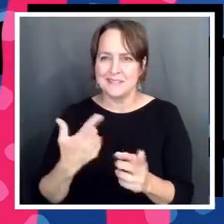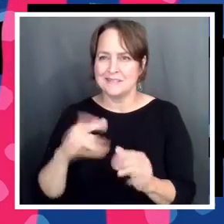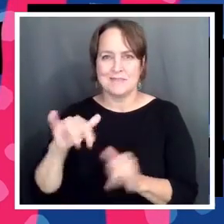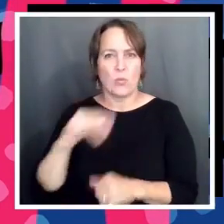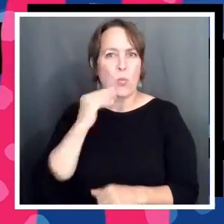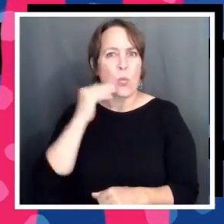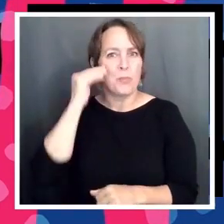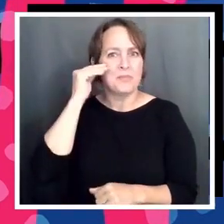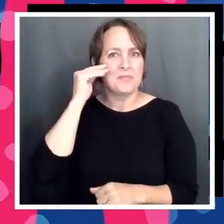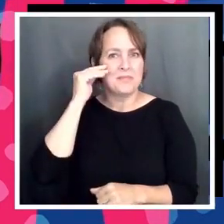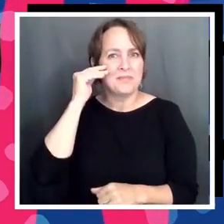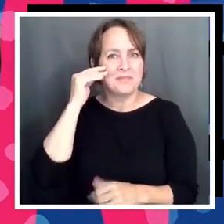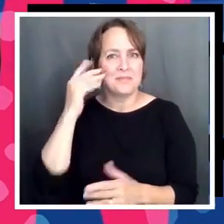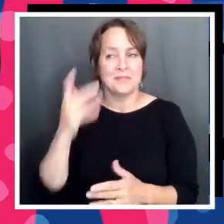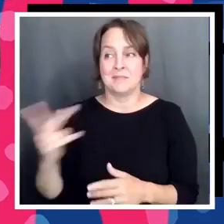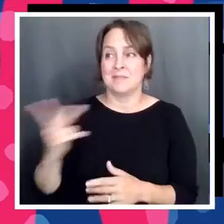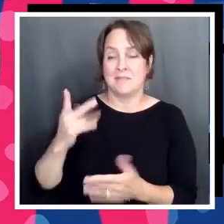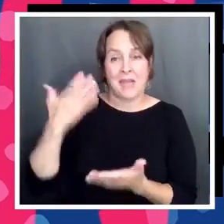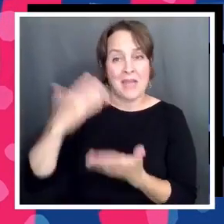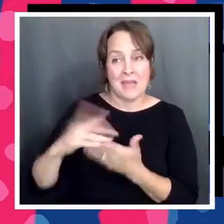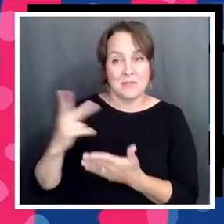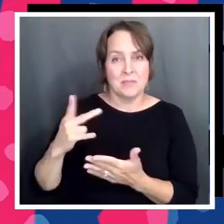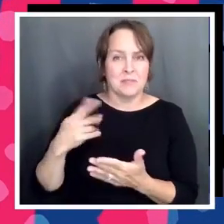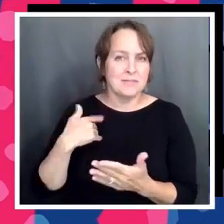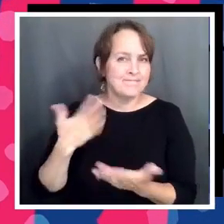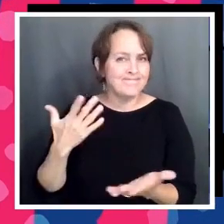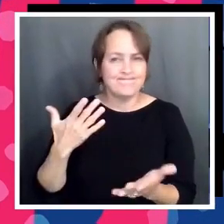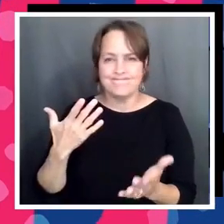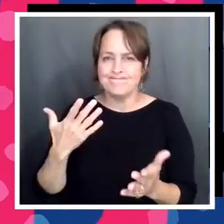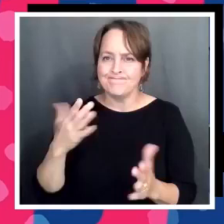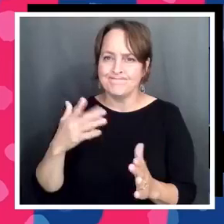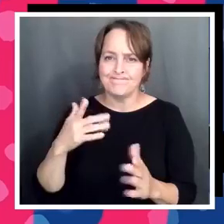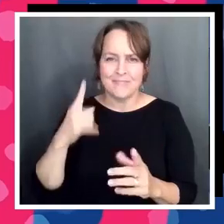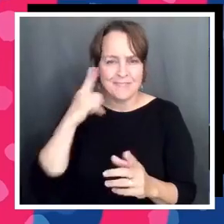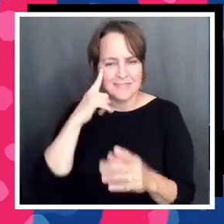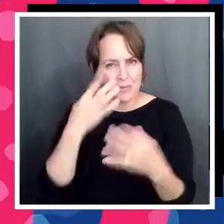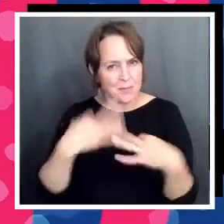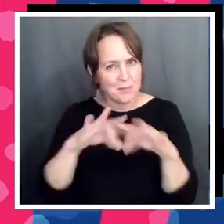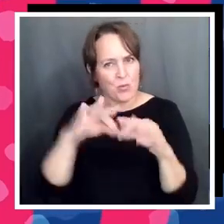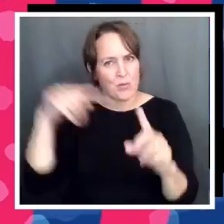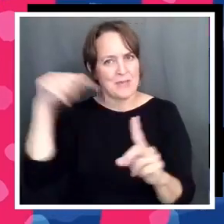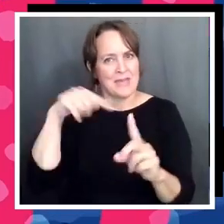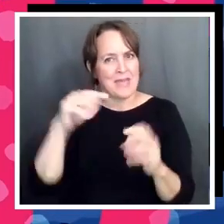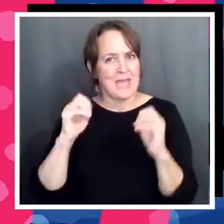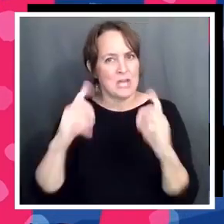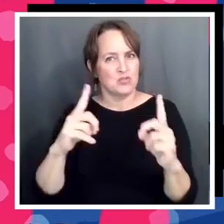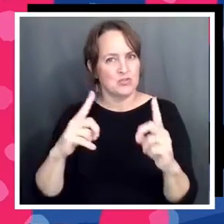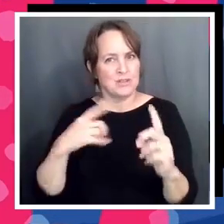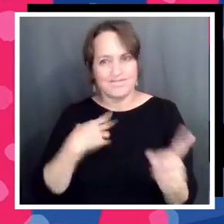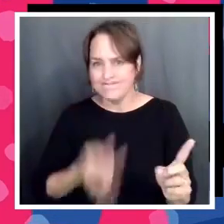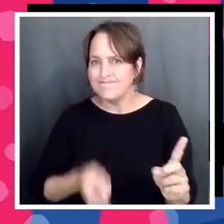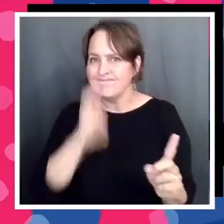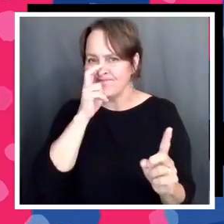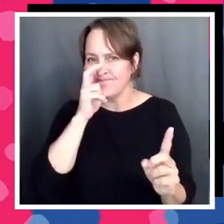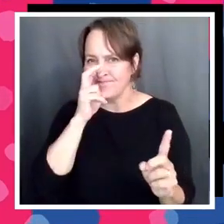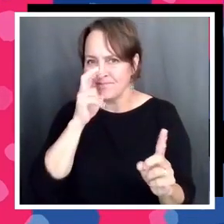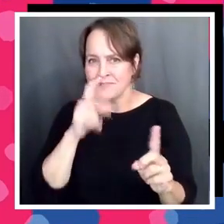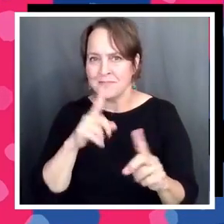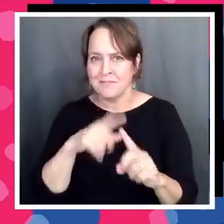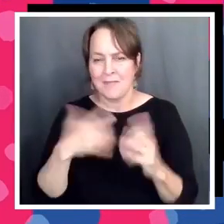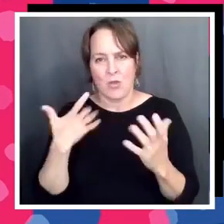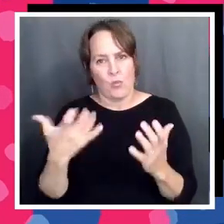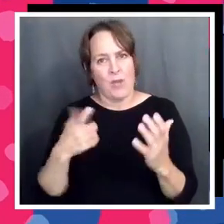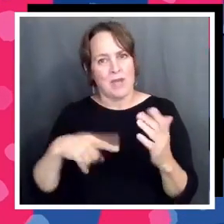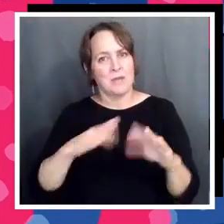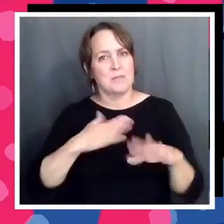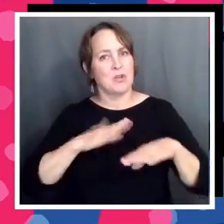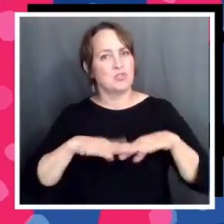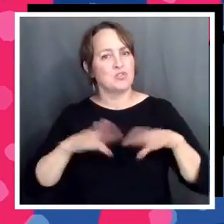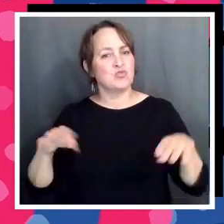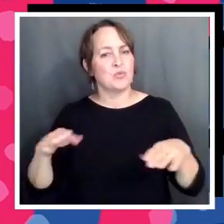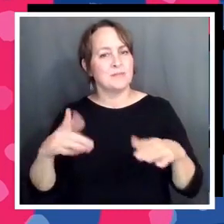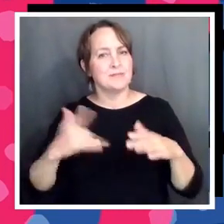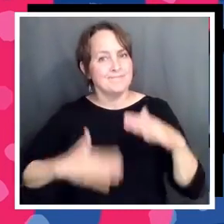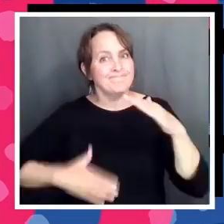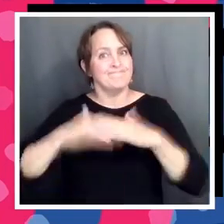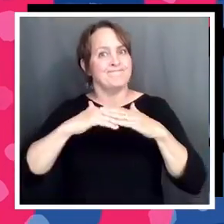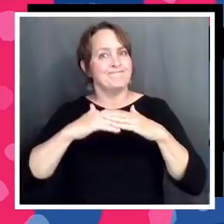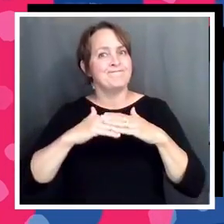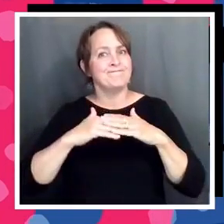THE ENTIRE YEAR EXCEPT ONE